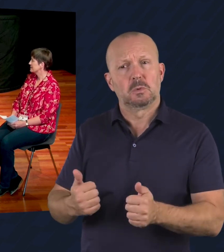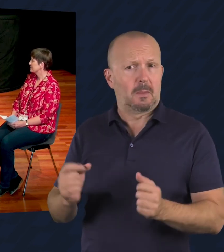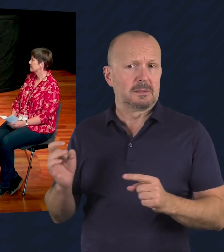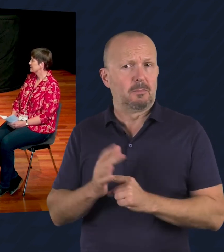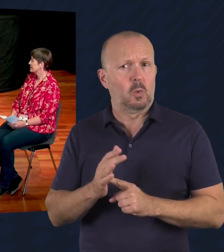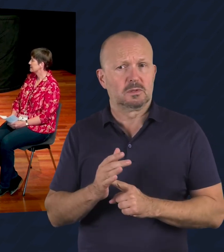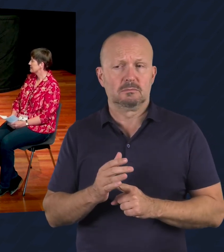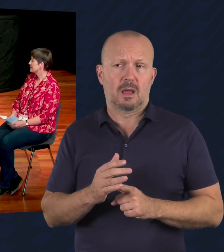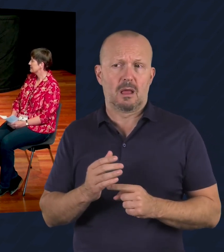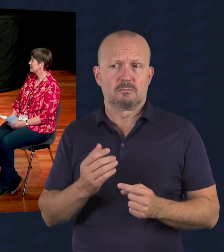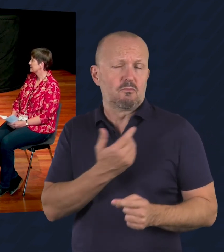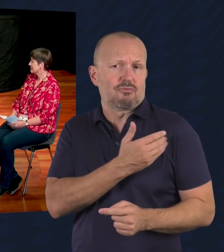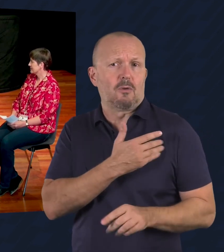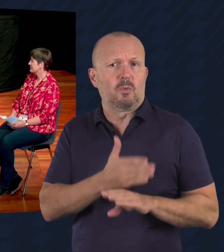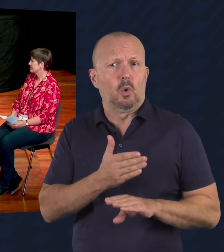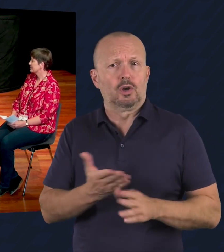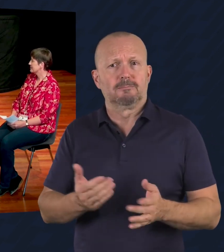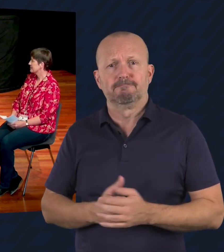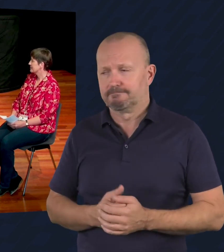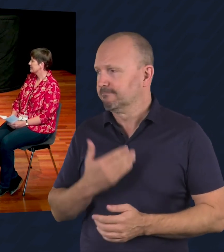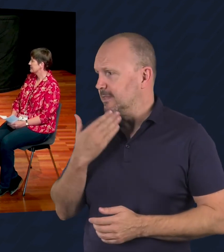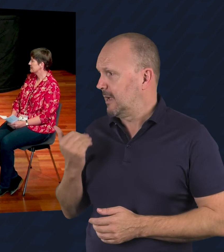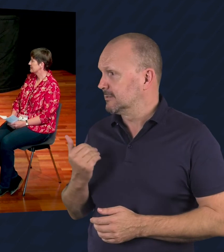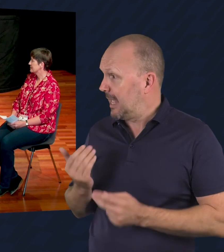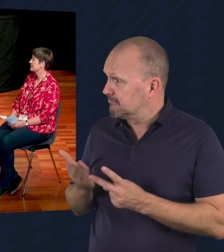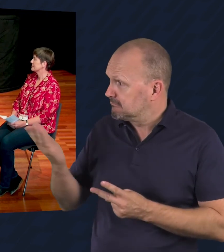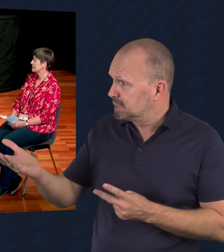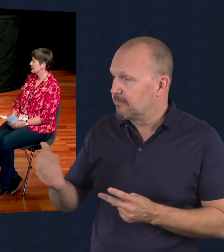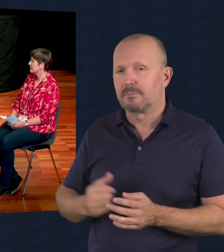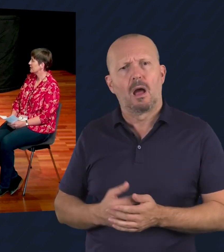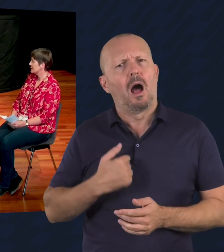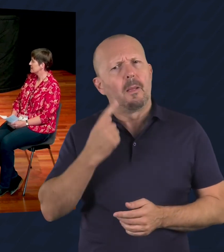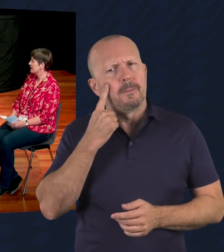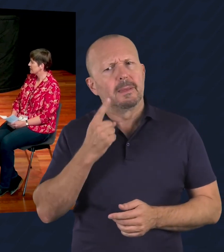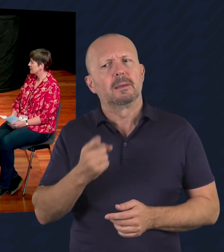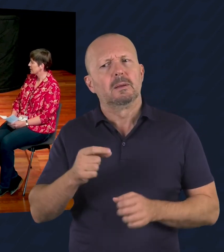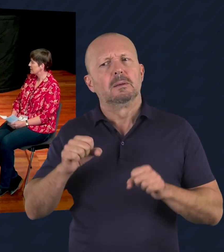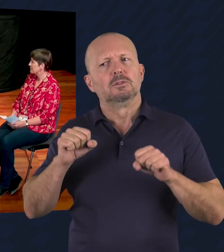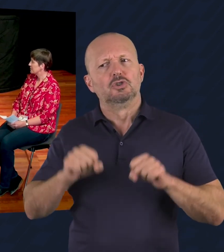So, it's a really important thing to have, and I think that's something to be really proud of. Nice. And, you Naomi.